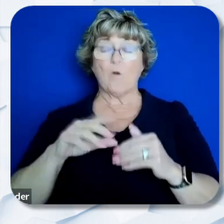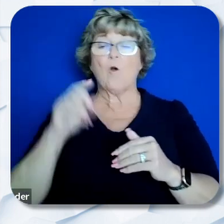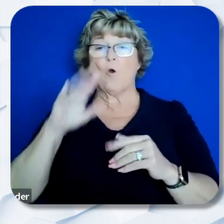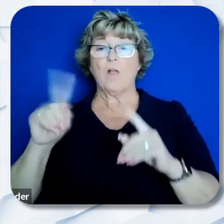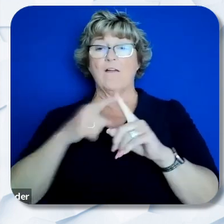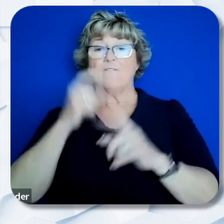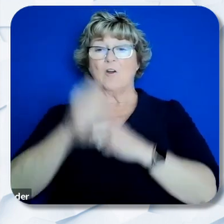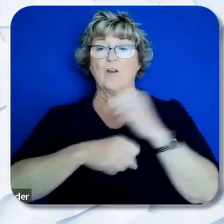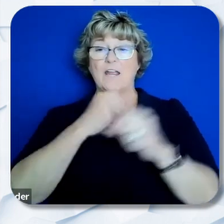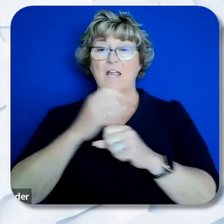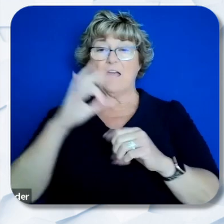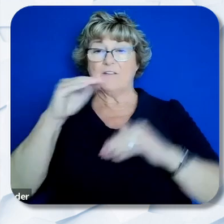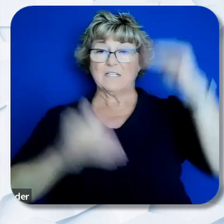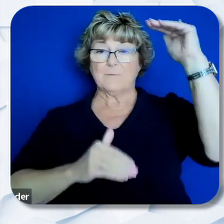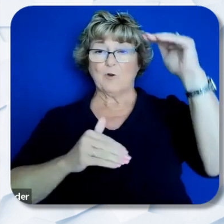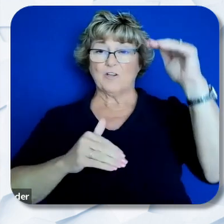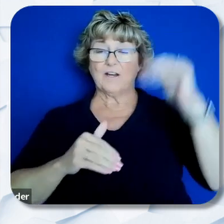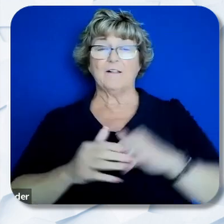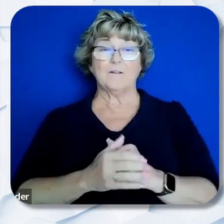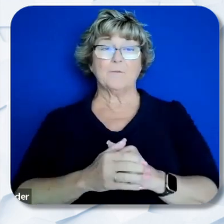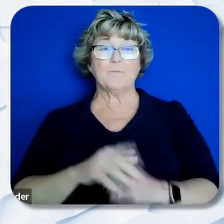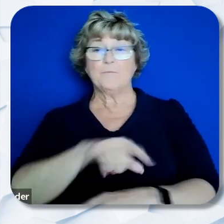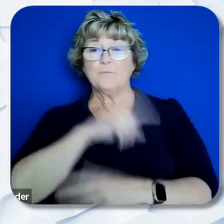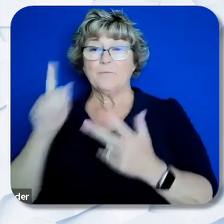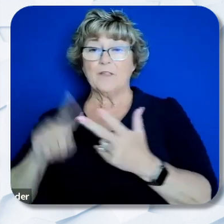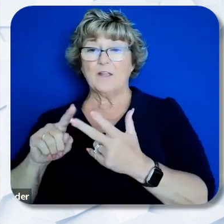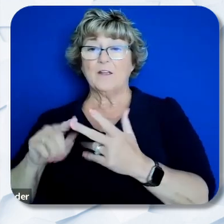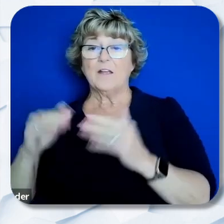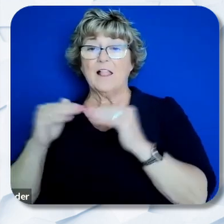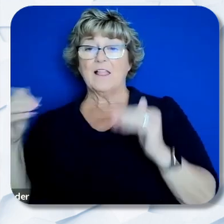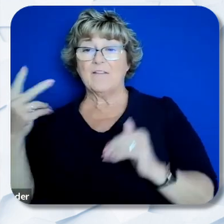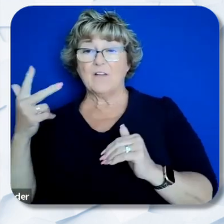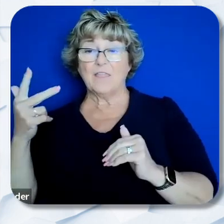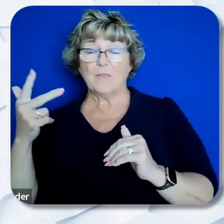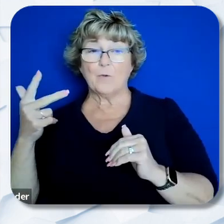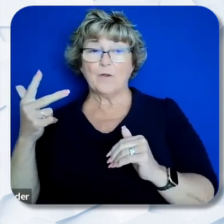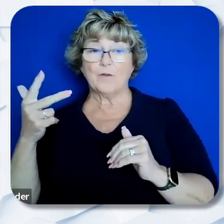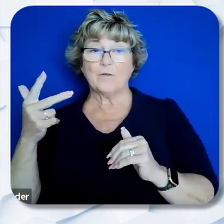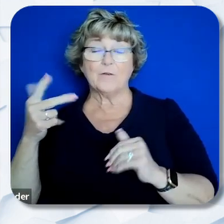year of disproportionality. Targeted Level 3, which isn't part of this group, but I'll